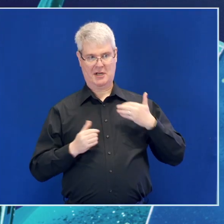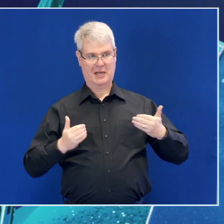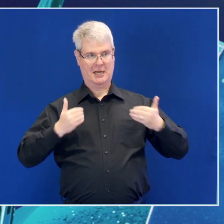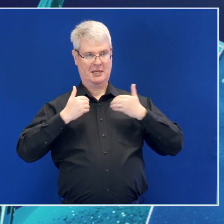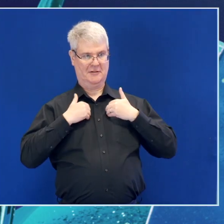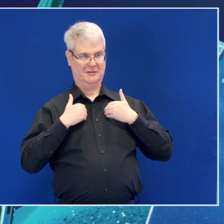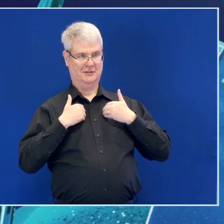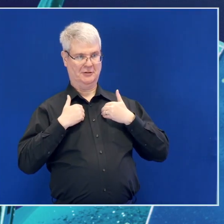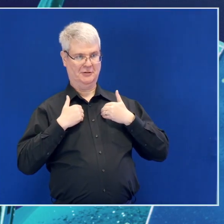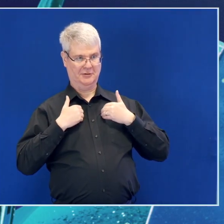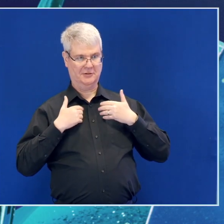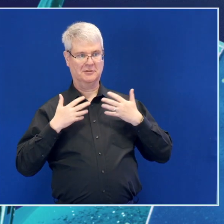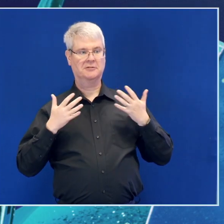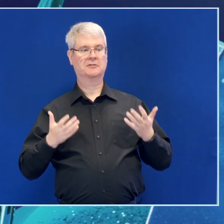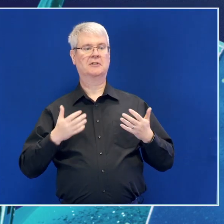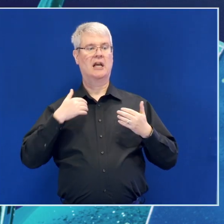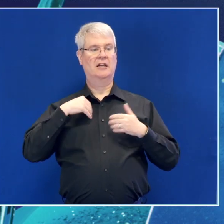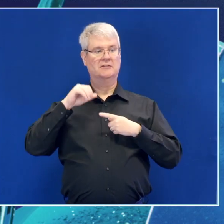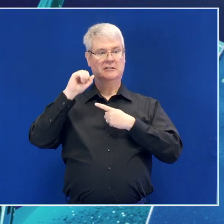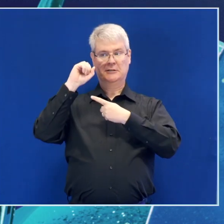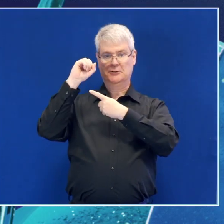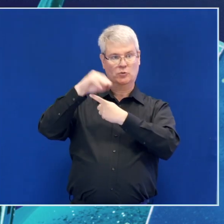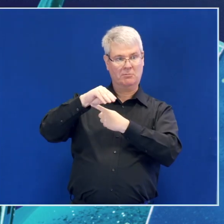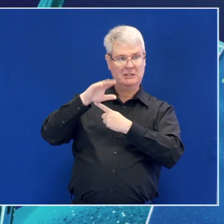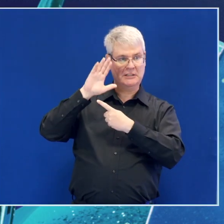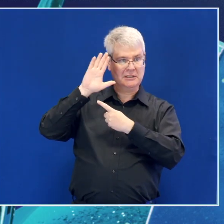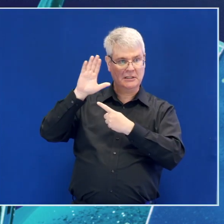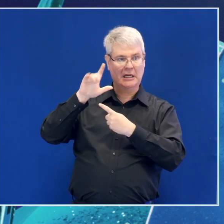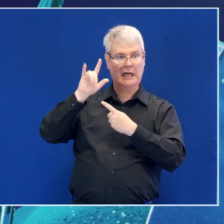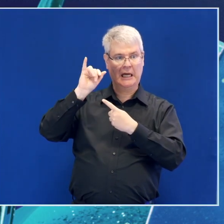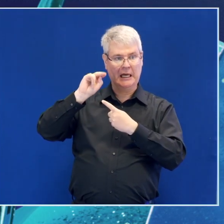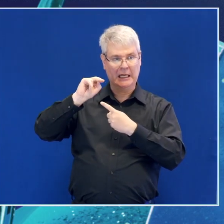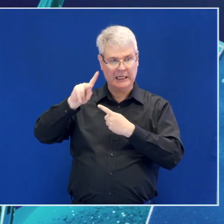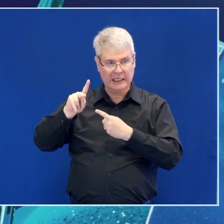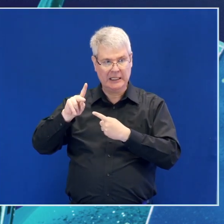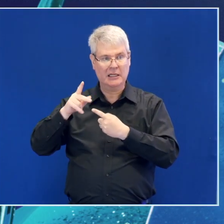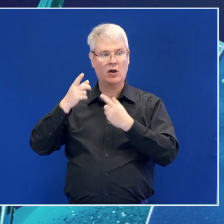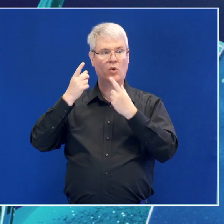on LinkedIn, key messages if I'm talking about the email,